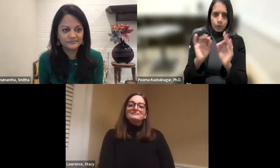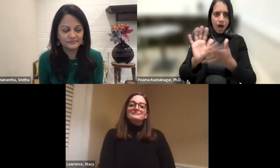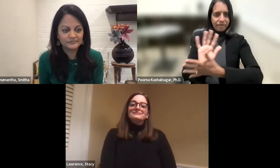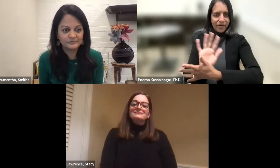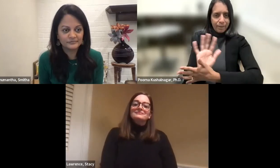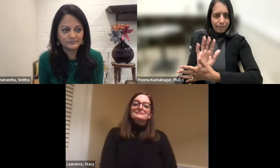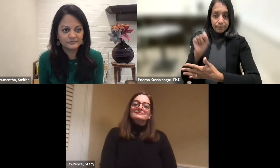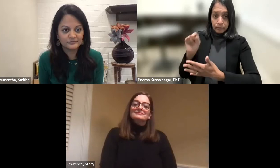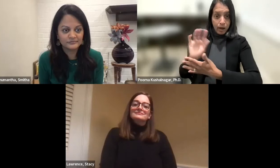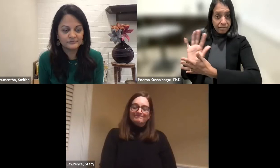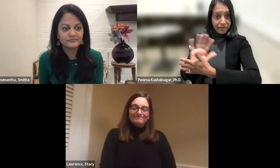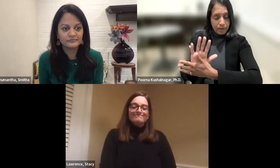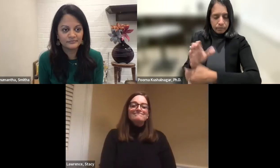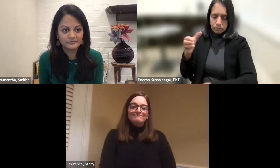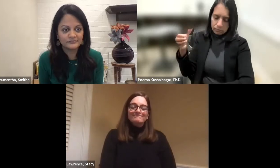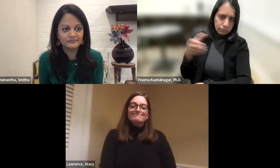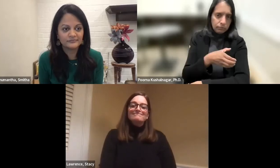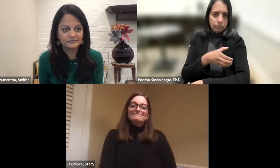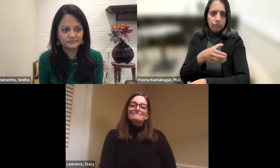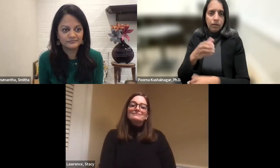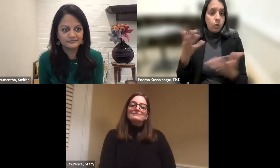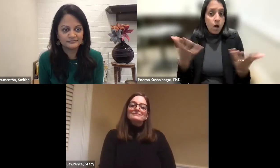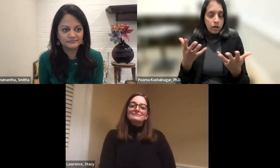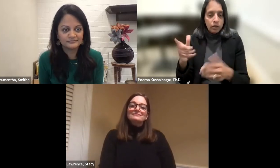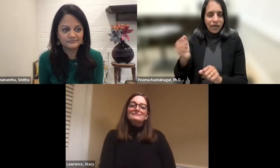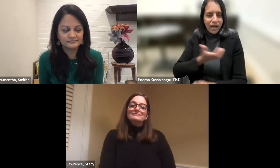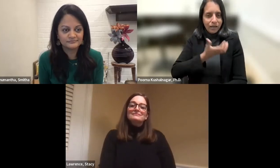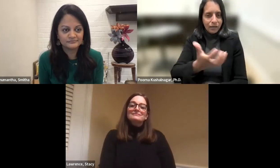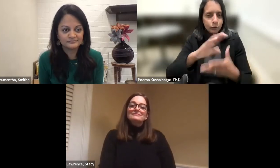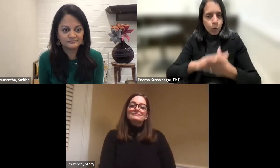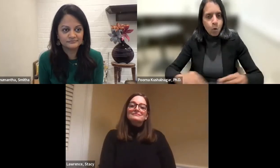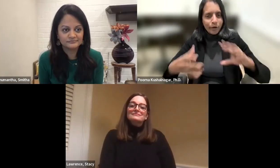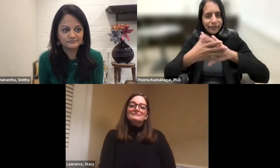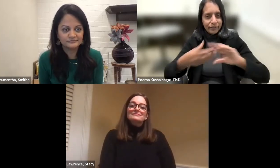She was able to help me understand the importance of a documentary and how powerful that would be